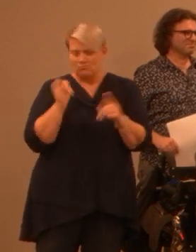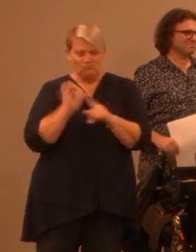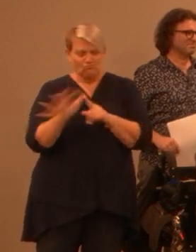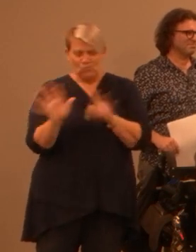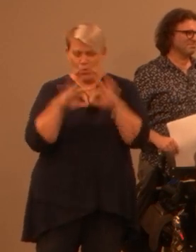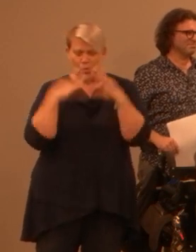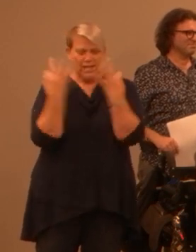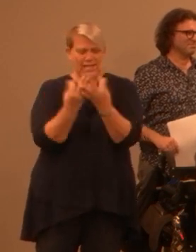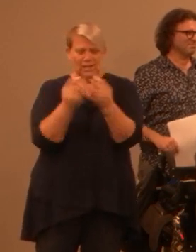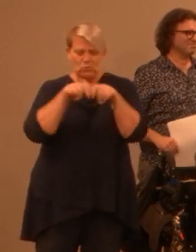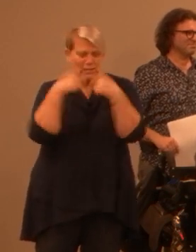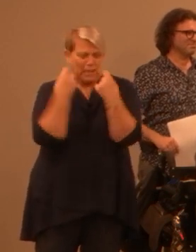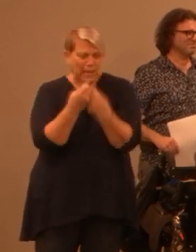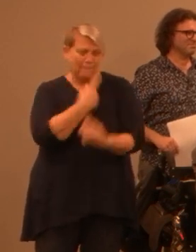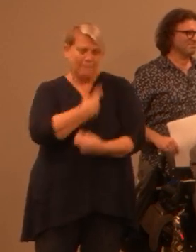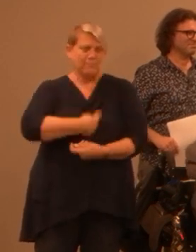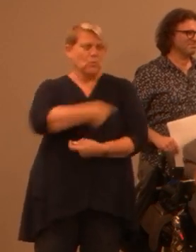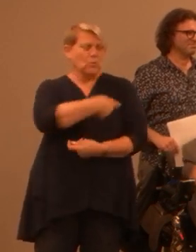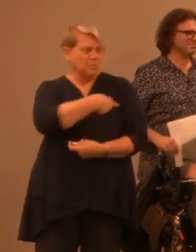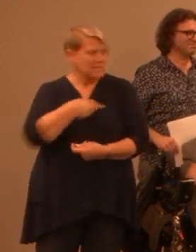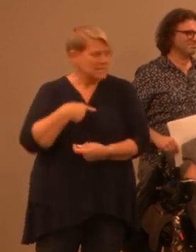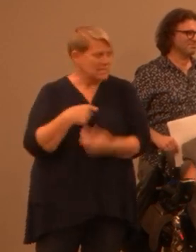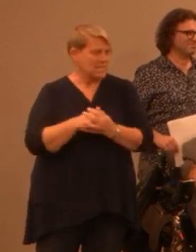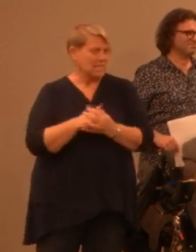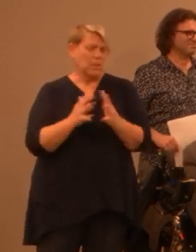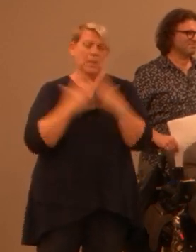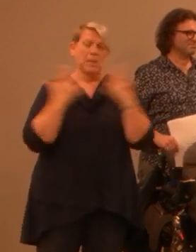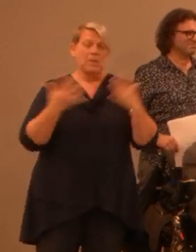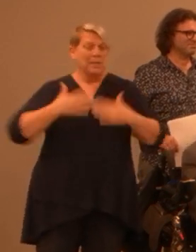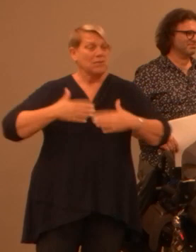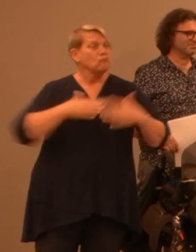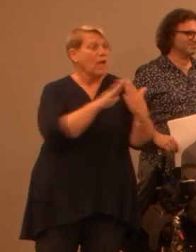team who are committed, the big challenge, as some of you all know if you're at the